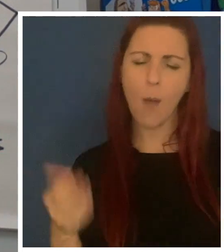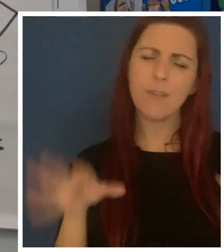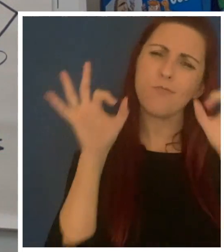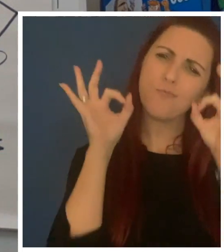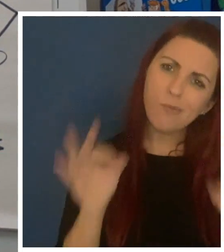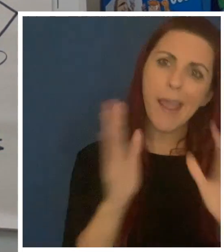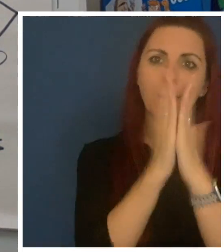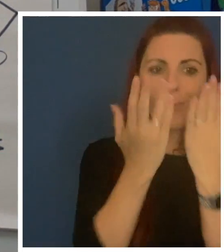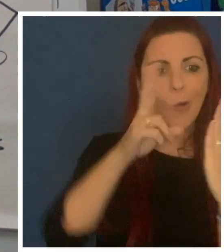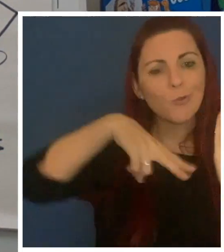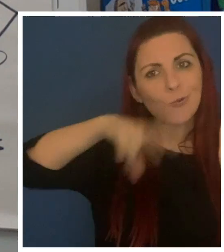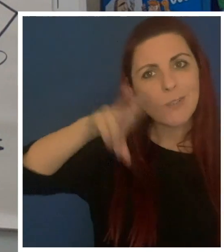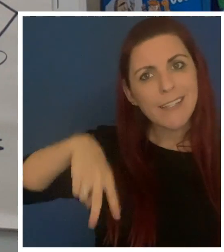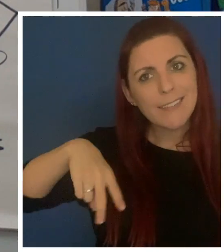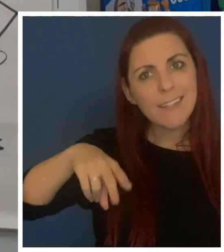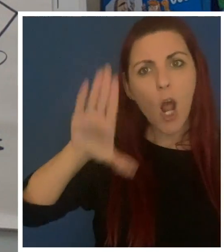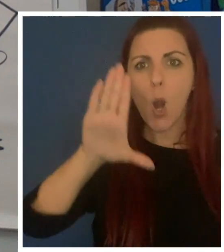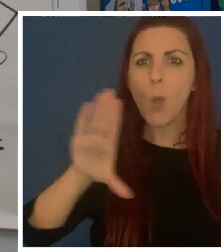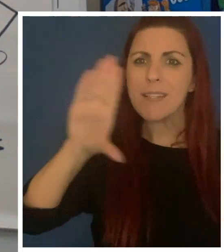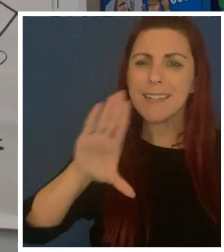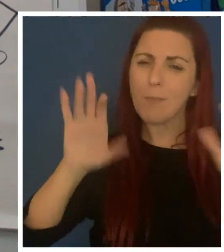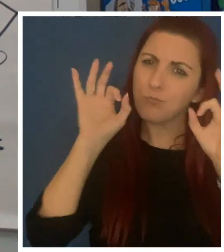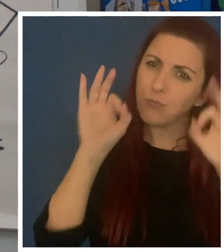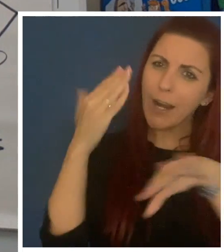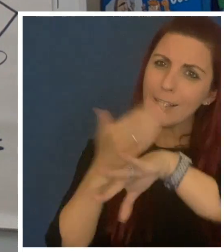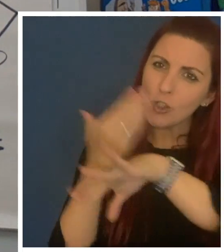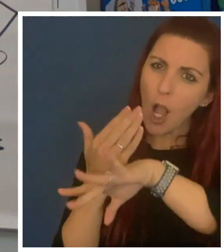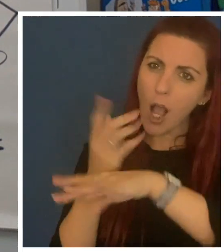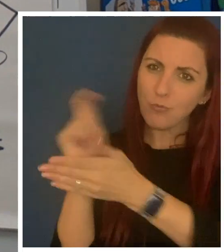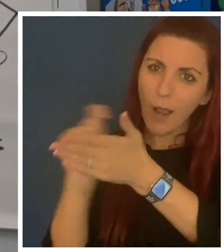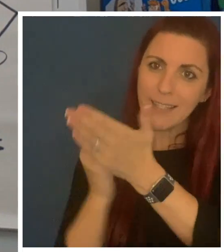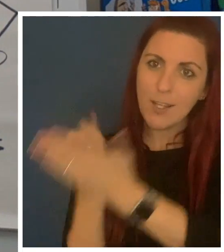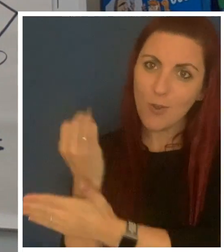Lucinda Jacob did a brilliant job with the story, I loved drawing all the pictures